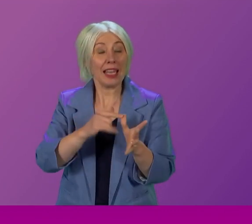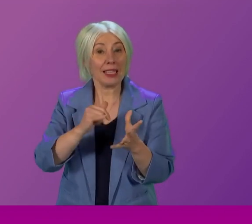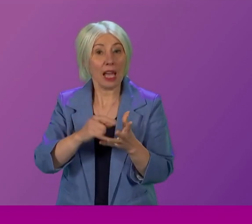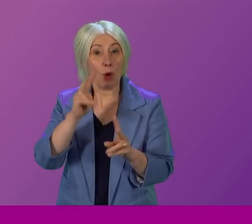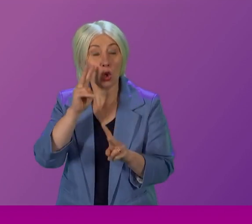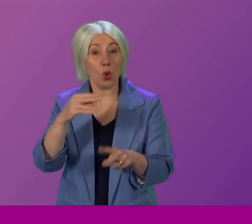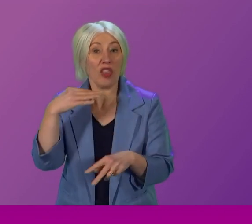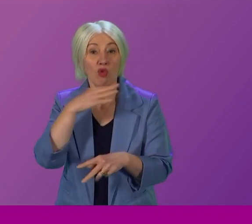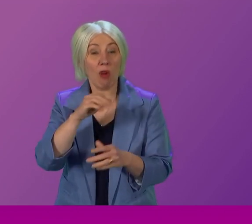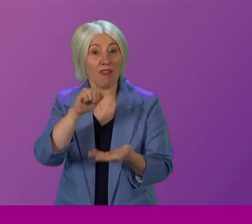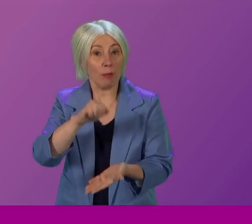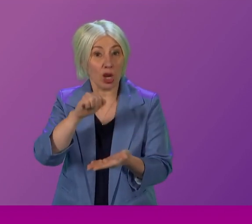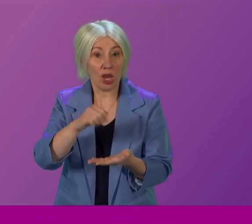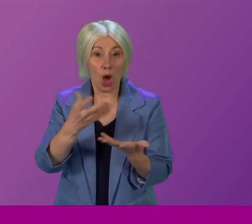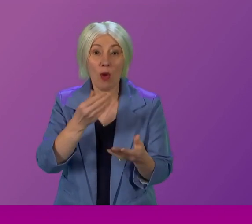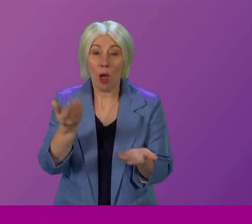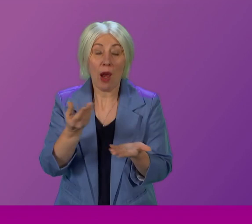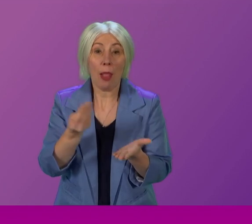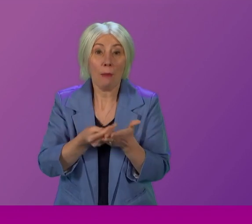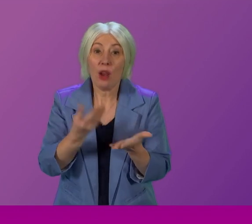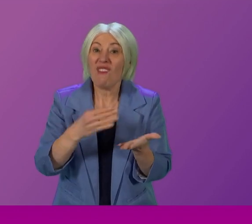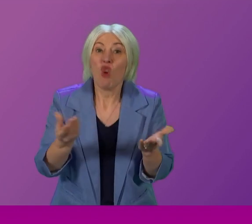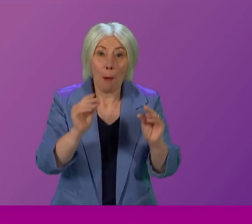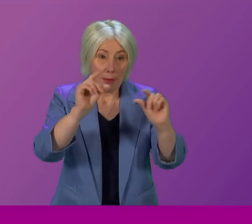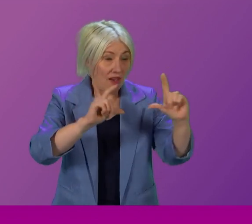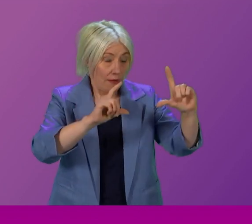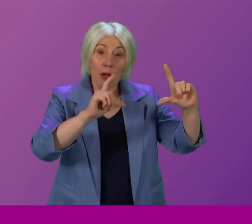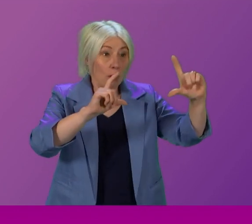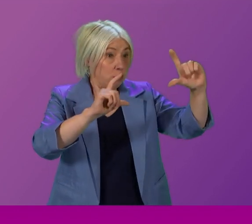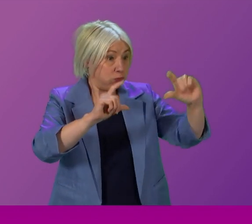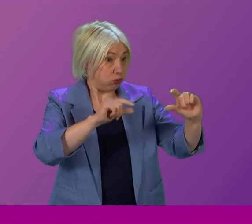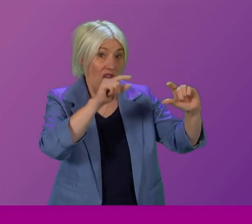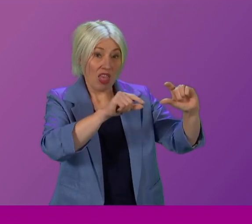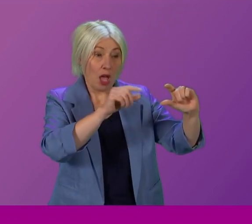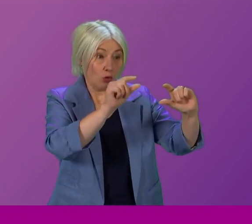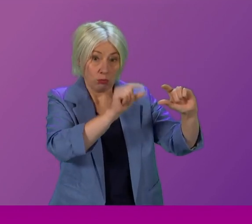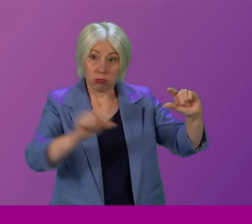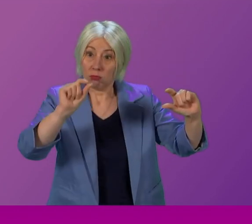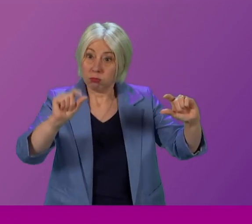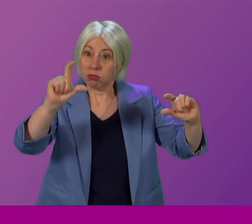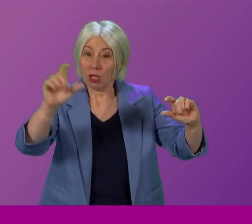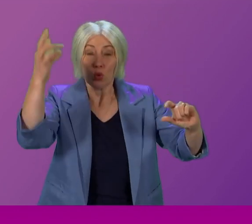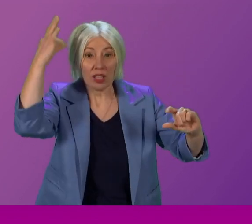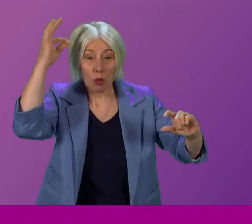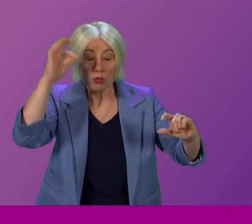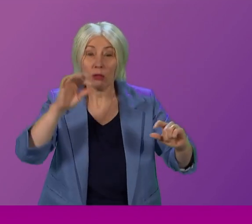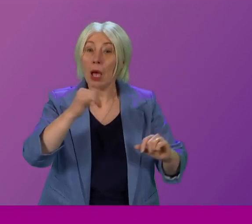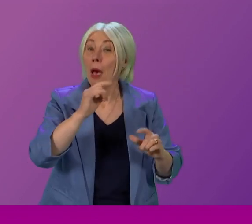draft budget from which he thought we could take resources if he wants us to give more money to local government. He might have sent those to my office—I do not know—in